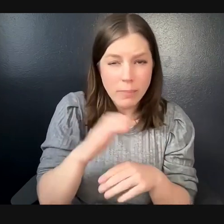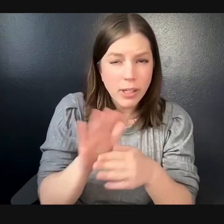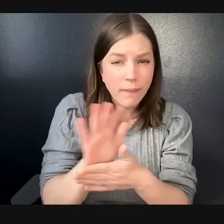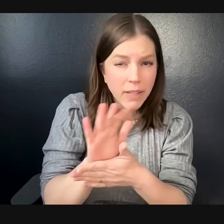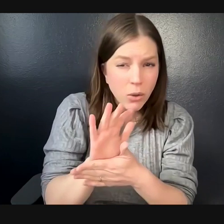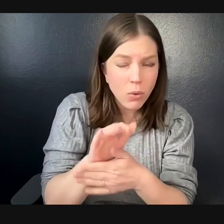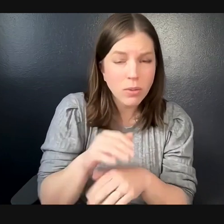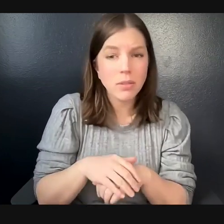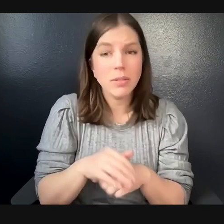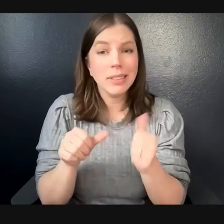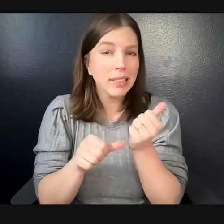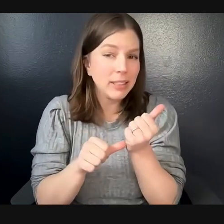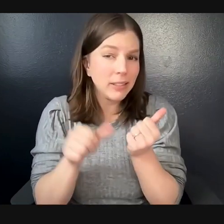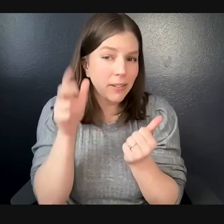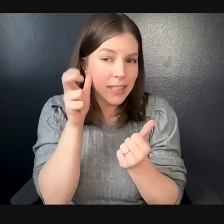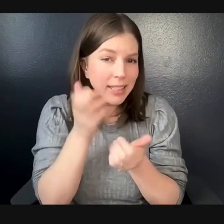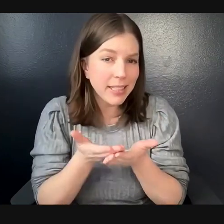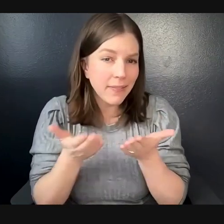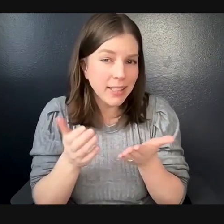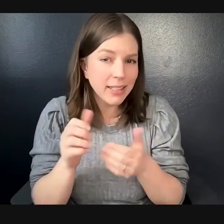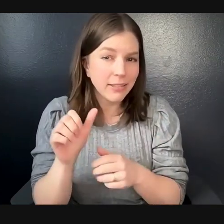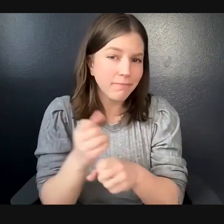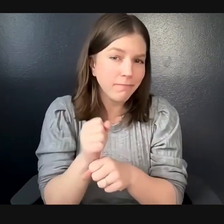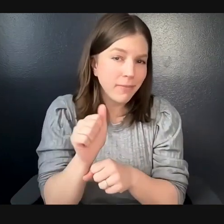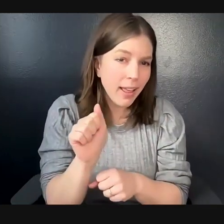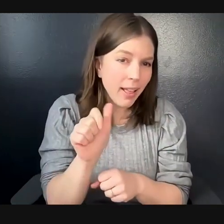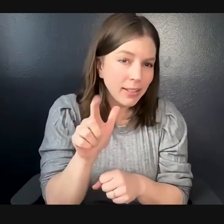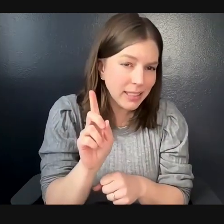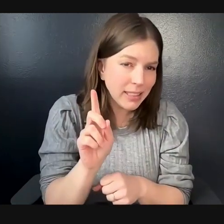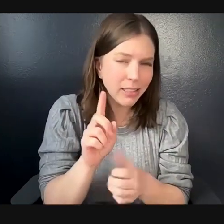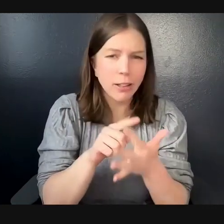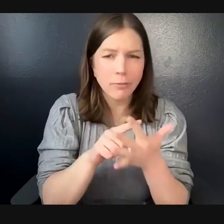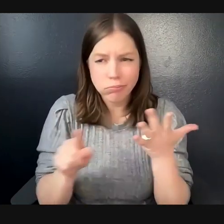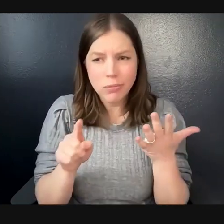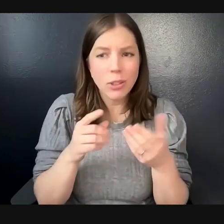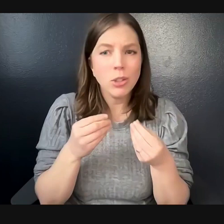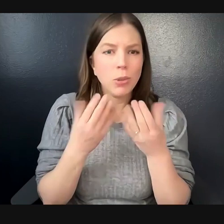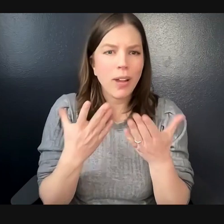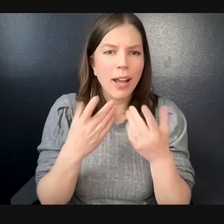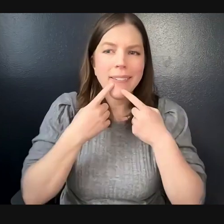closed captioned videos, assistive listening devices, and things such as that, that will